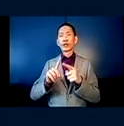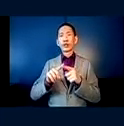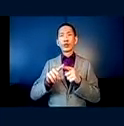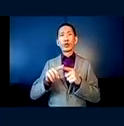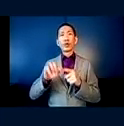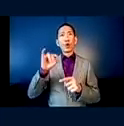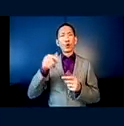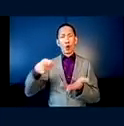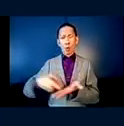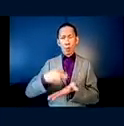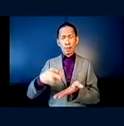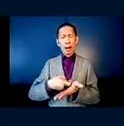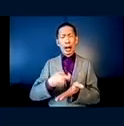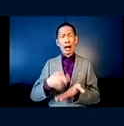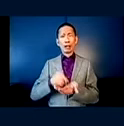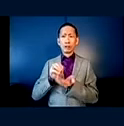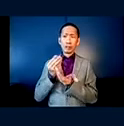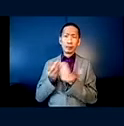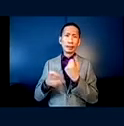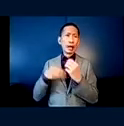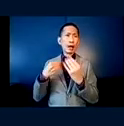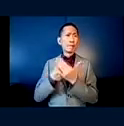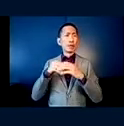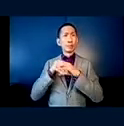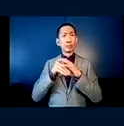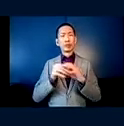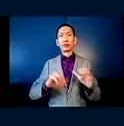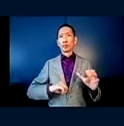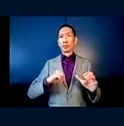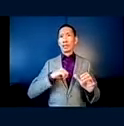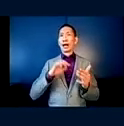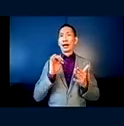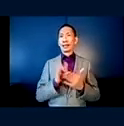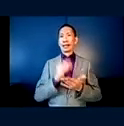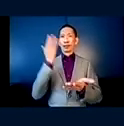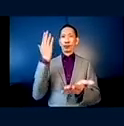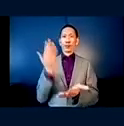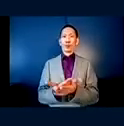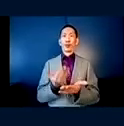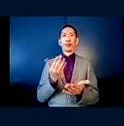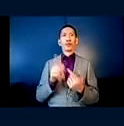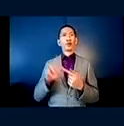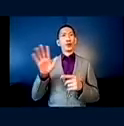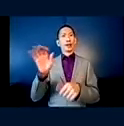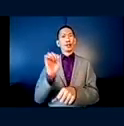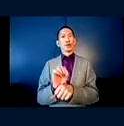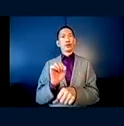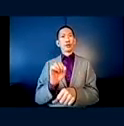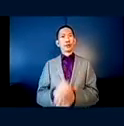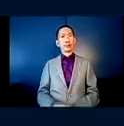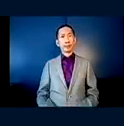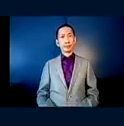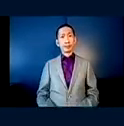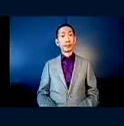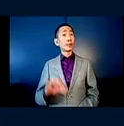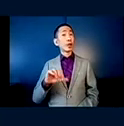WENT INTO THE COAL MINES AND HE WAS SO PROUD OF THAT TRUCK. AND IT'S A LIVING LEGACY TO HIM.